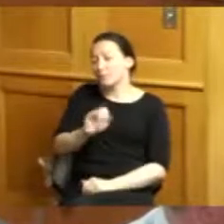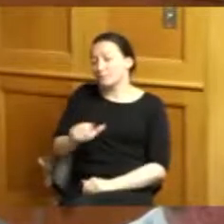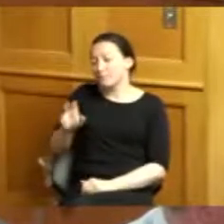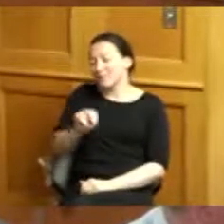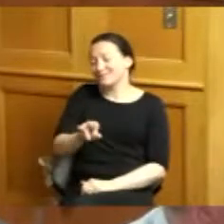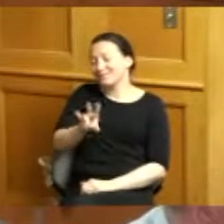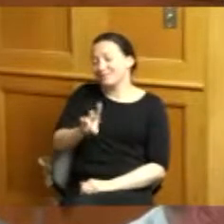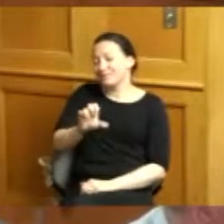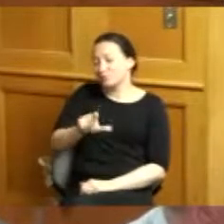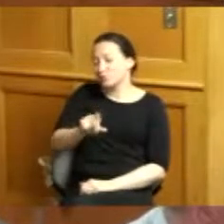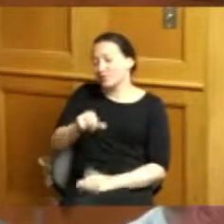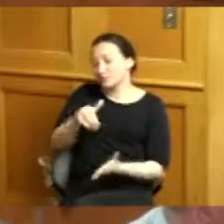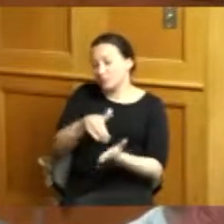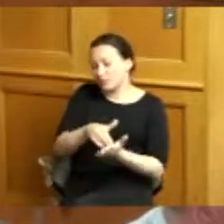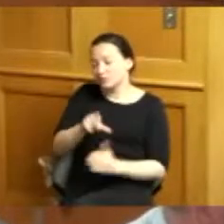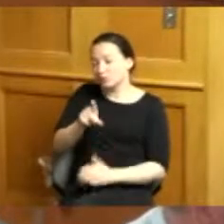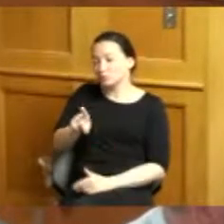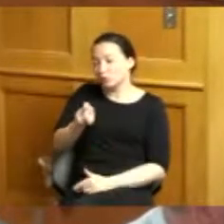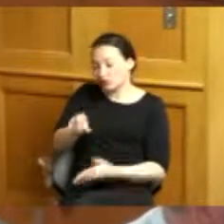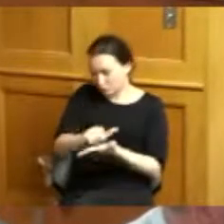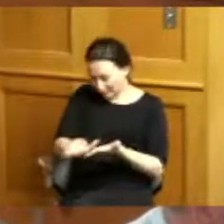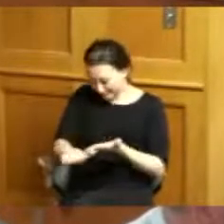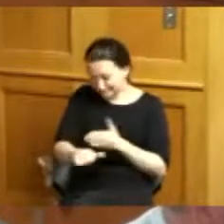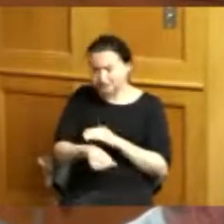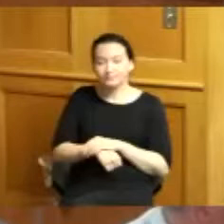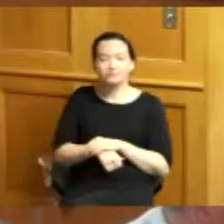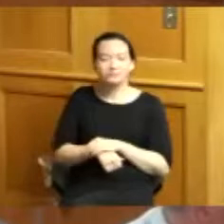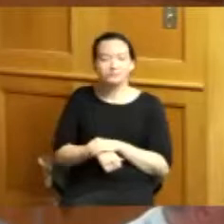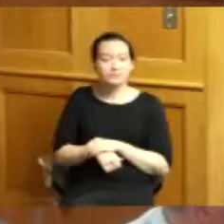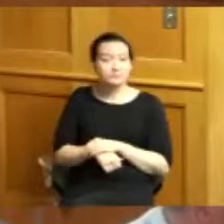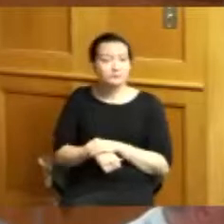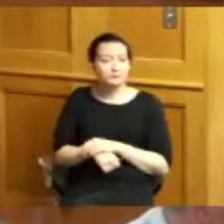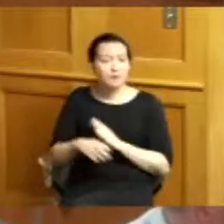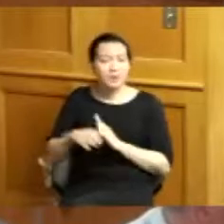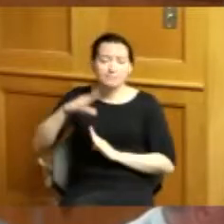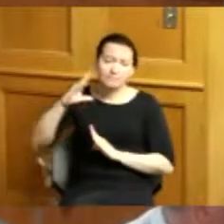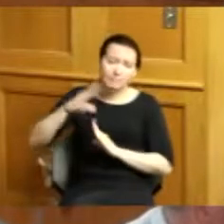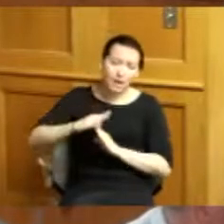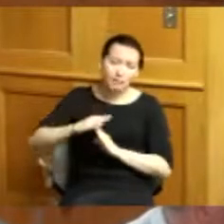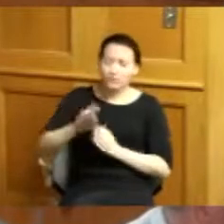hundred twenty thousand one hundred dollars the most significant factor and the difference between